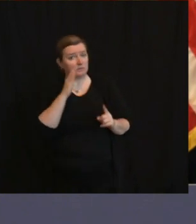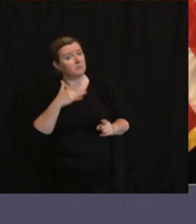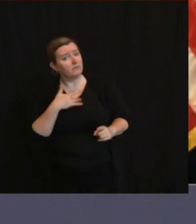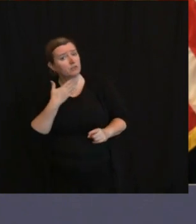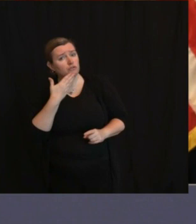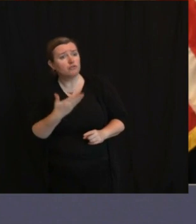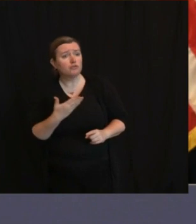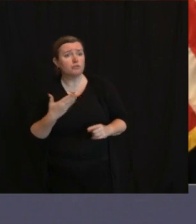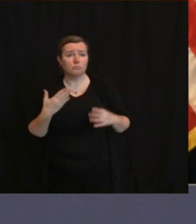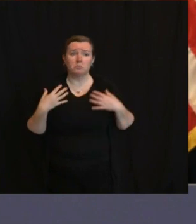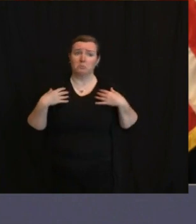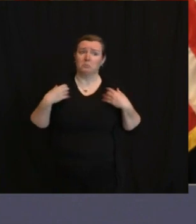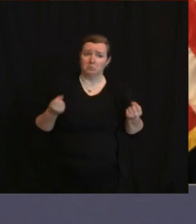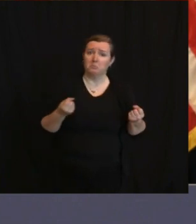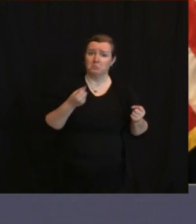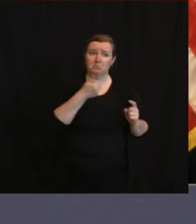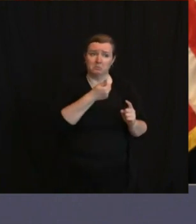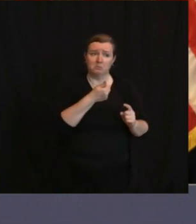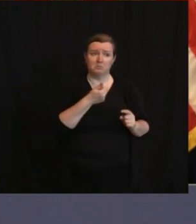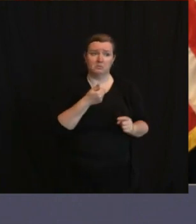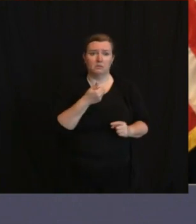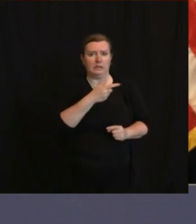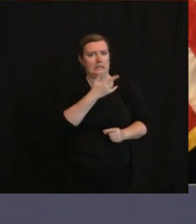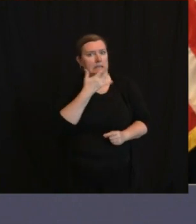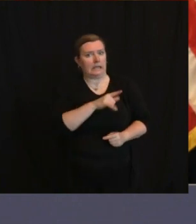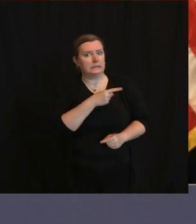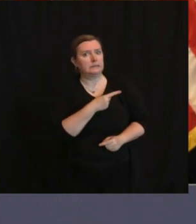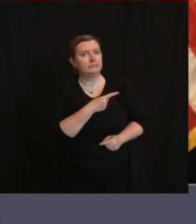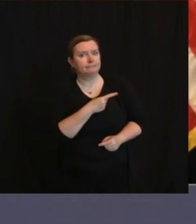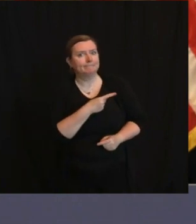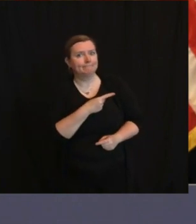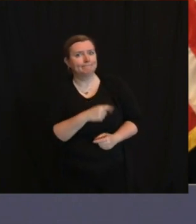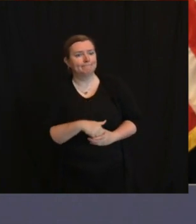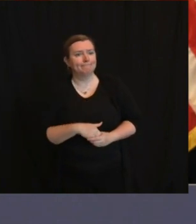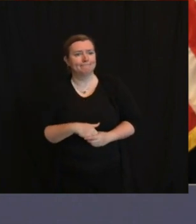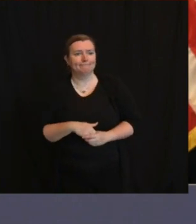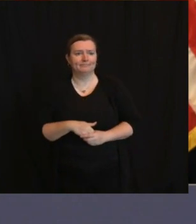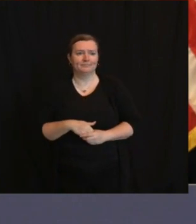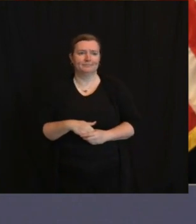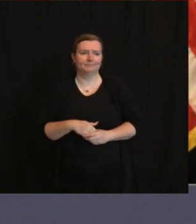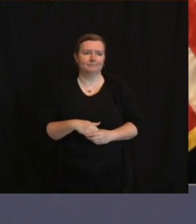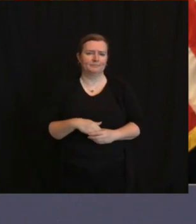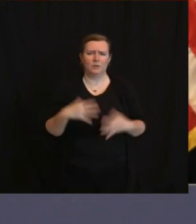SPEAKING TO HIM SINCE YESTERDAY AND HE SEEMED TO BE IN GOOD FORM.